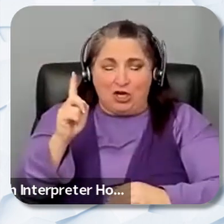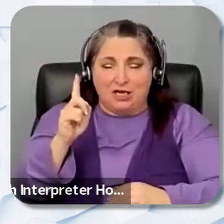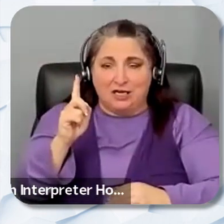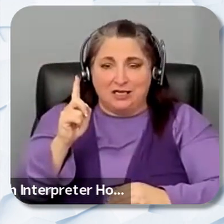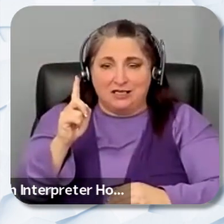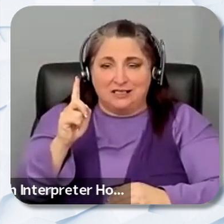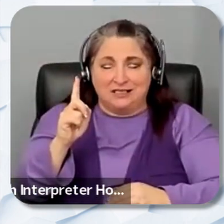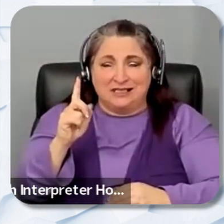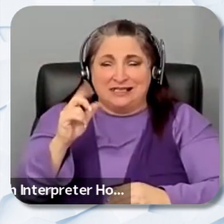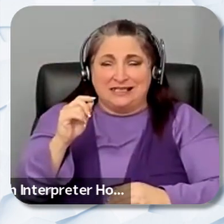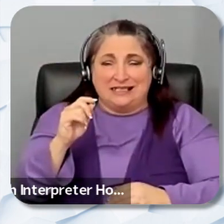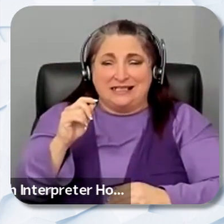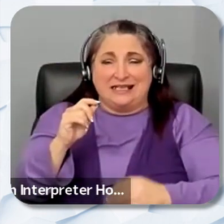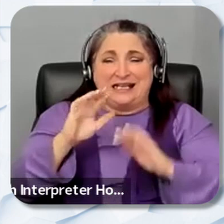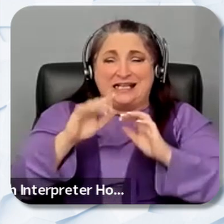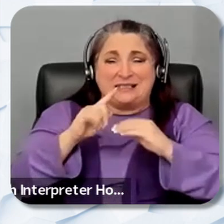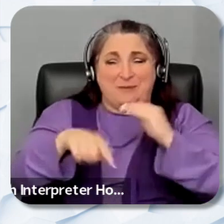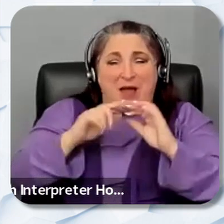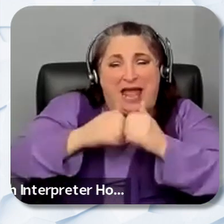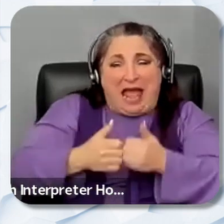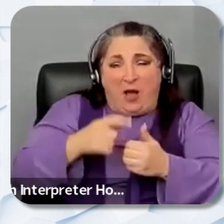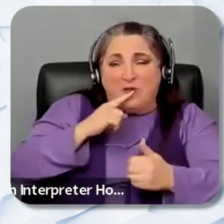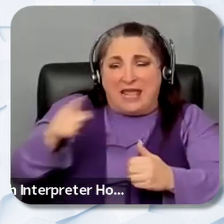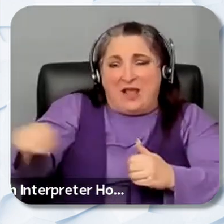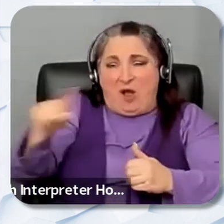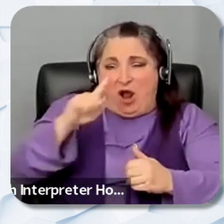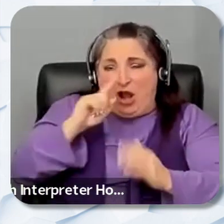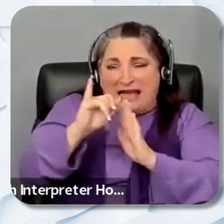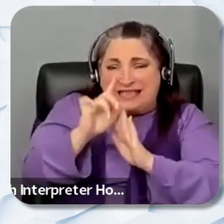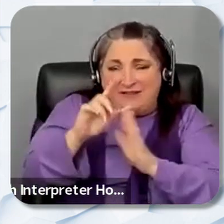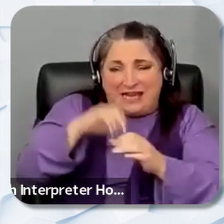it's about how they are identified within your system. So if you identify them as receiving